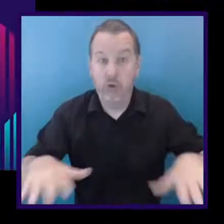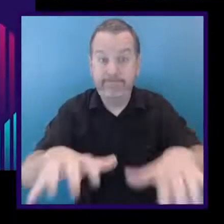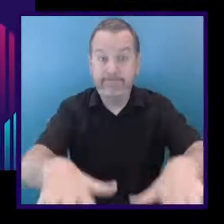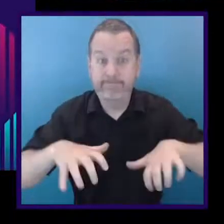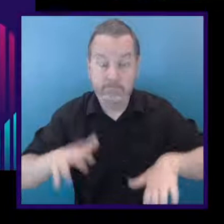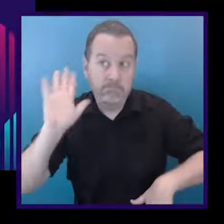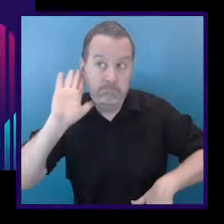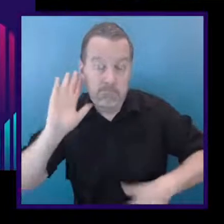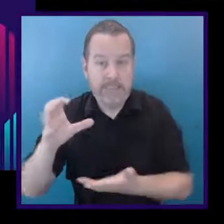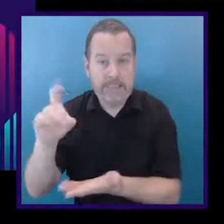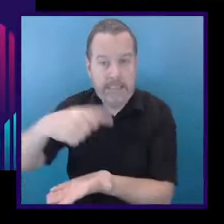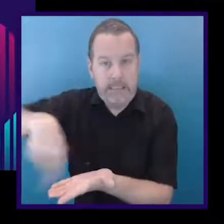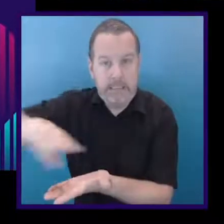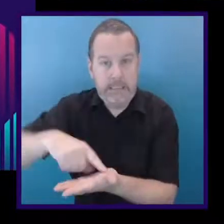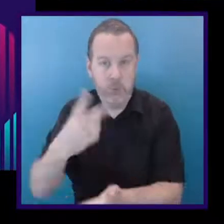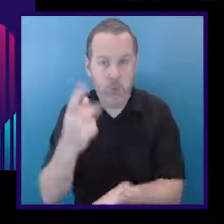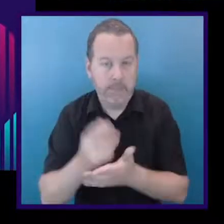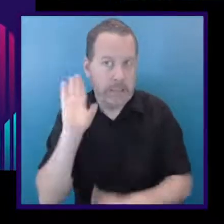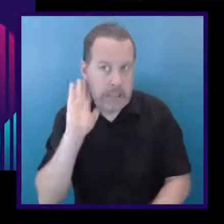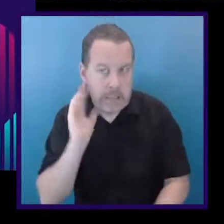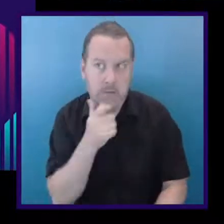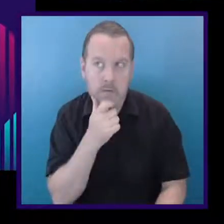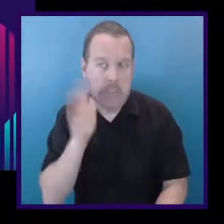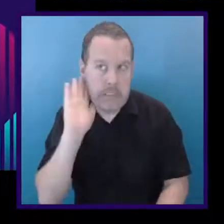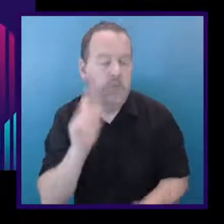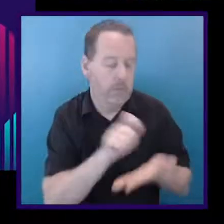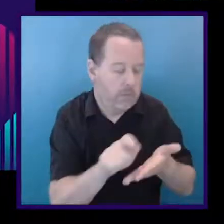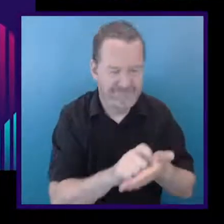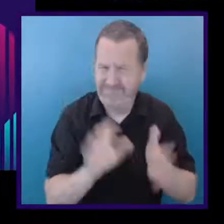They've got to think of more creative ways to assess our young people in languages, and